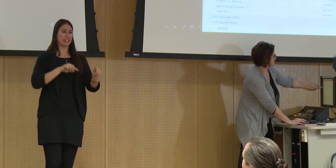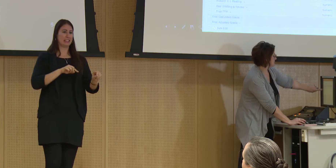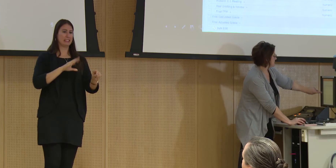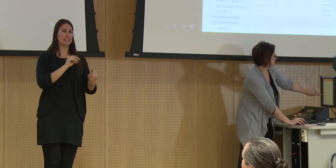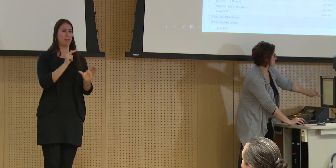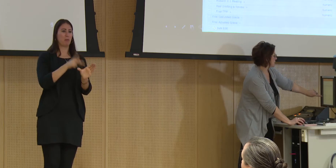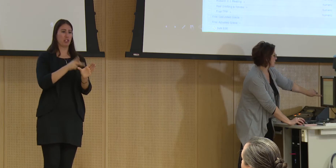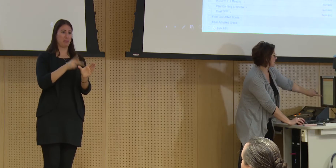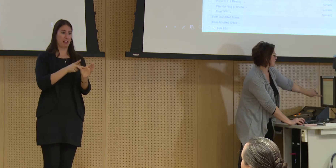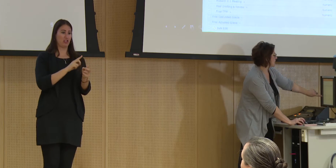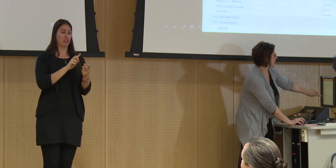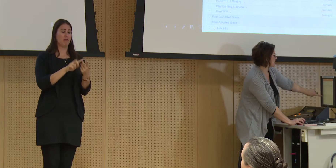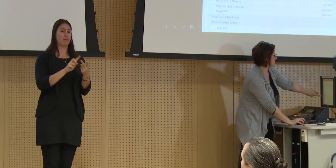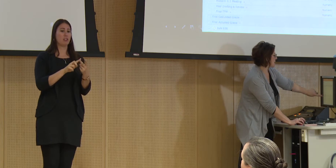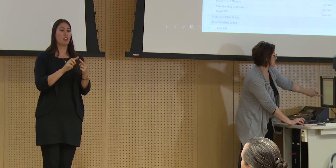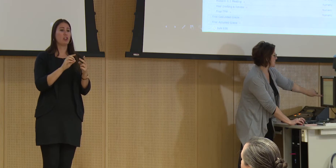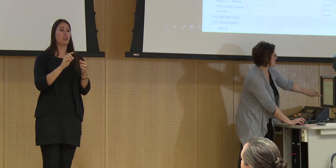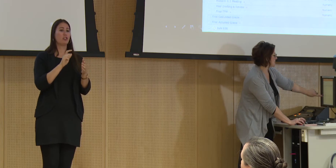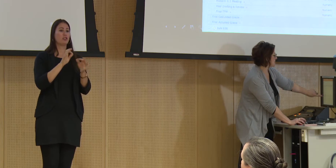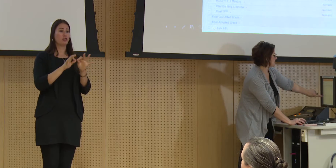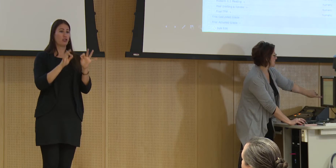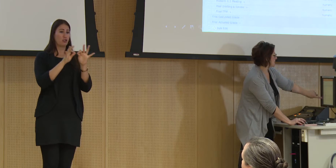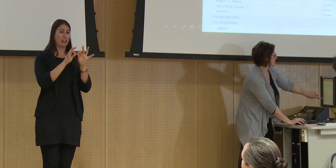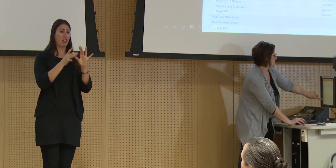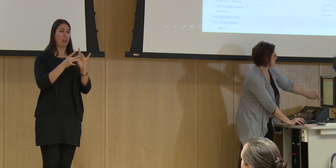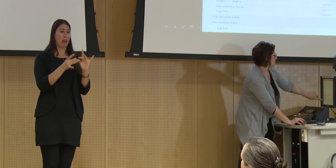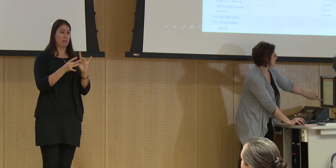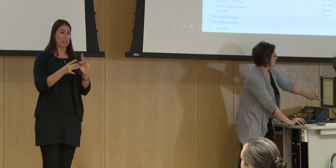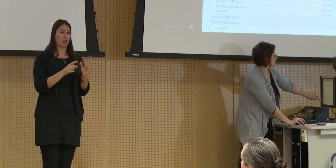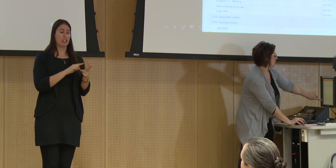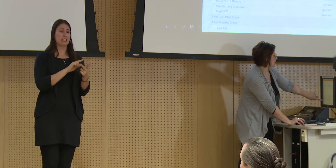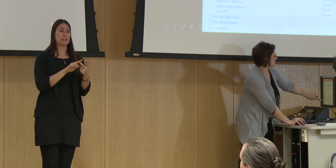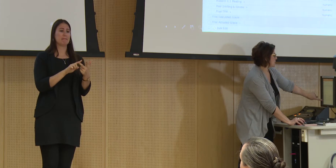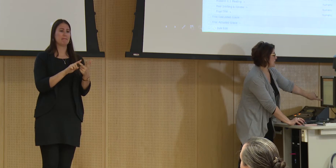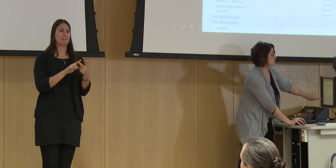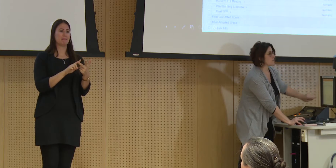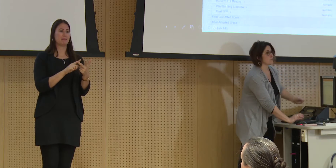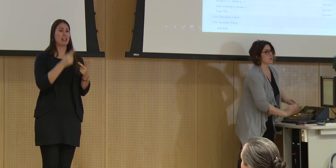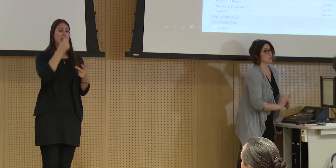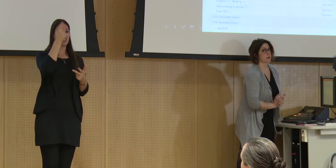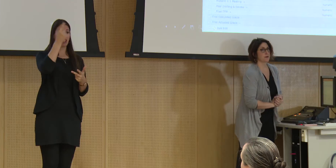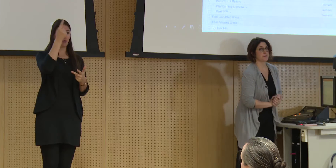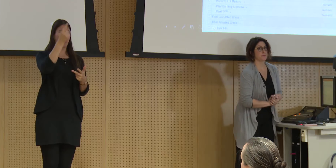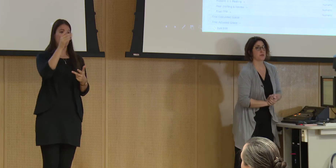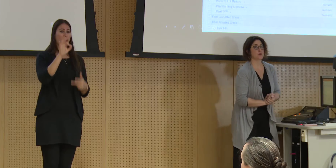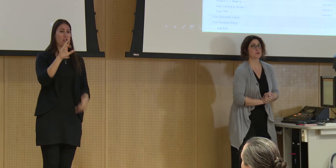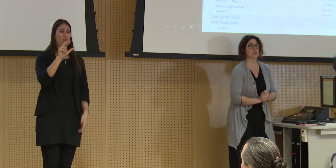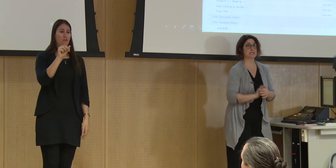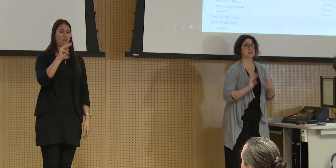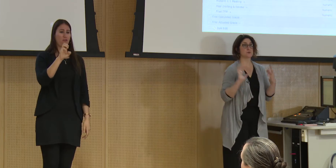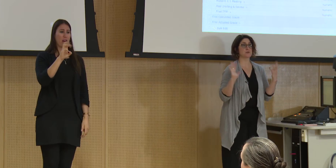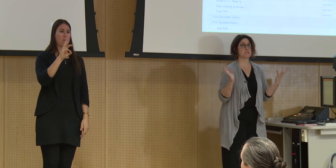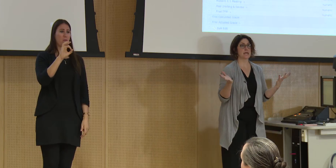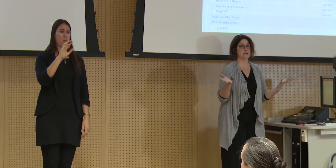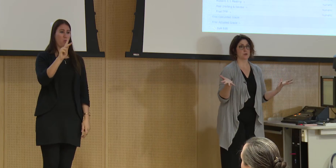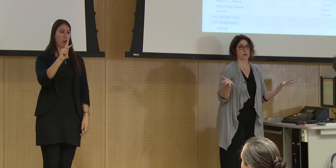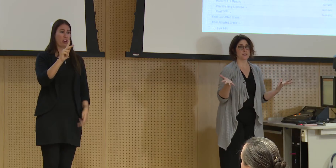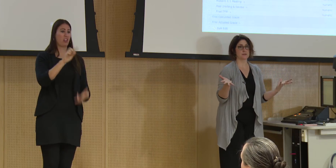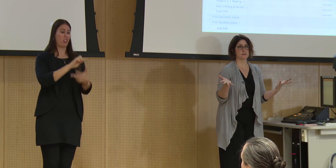"critical commentaries" and "theoretical framework." Those are his three categories.